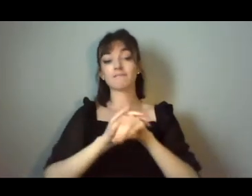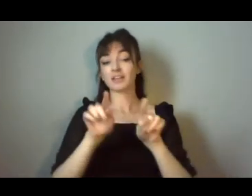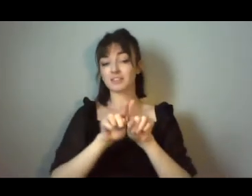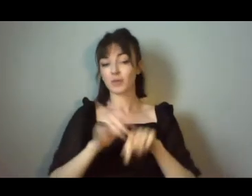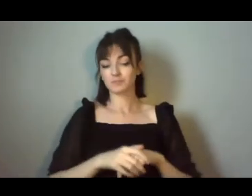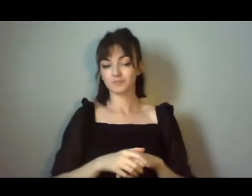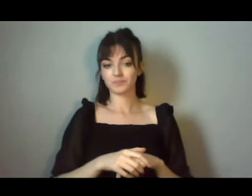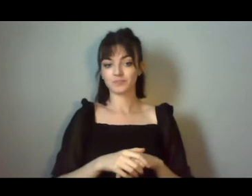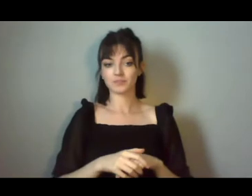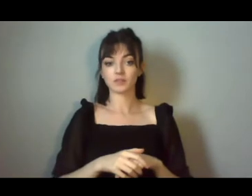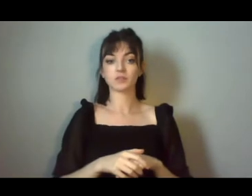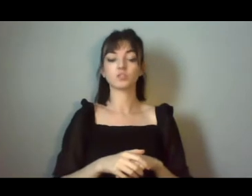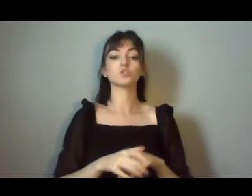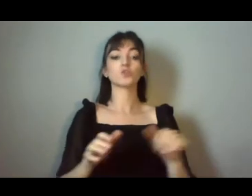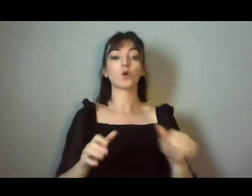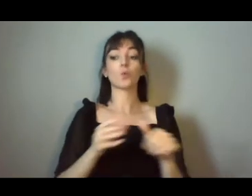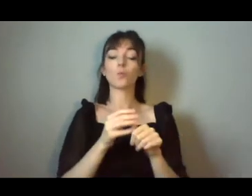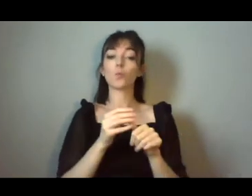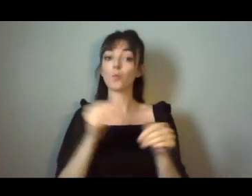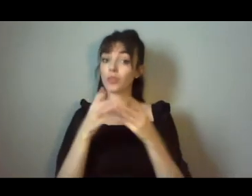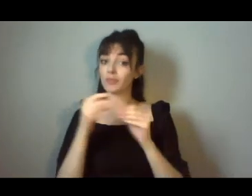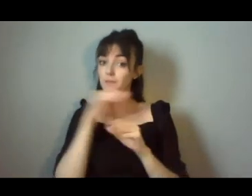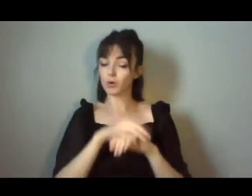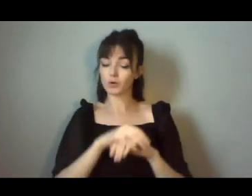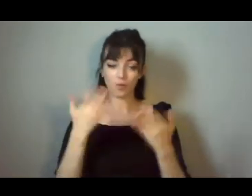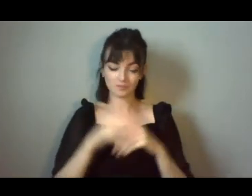I think the other piece that's really important is that we have also started our engagement with